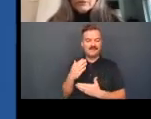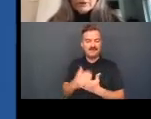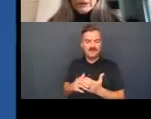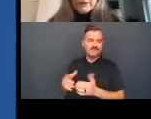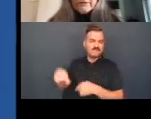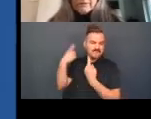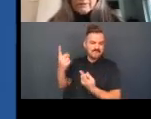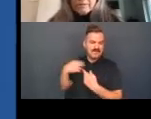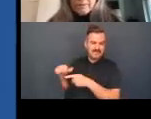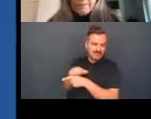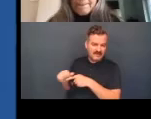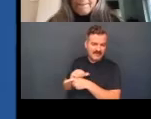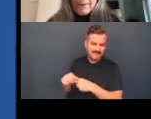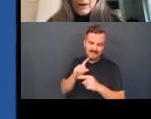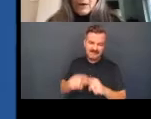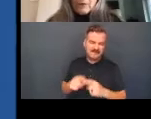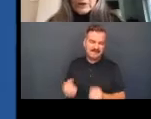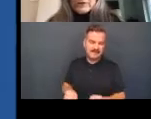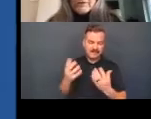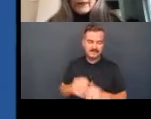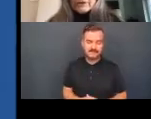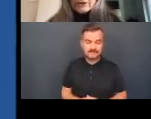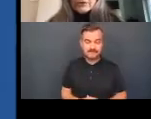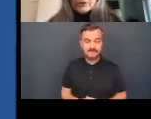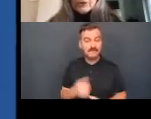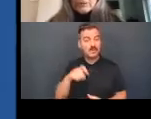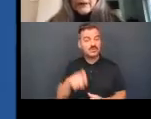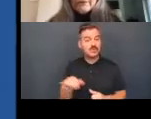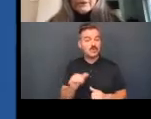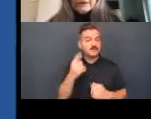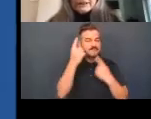for see. 16:03:15 We should factor in short term life